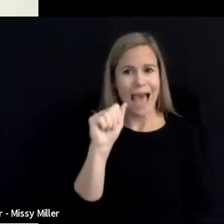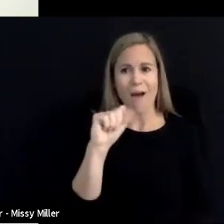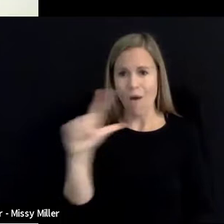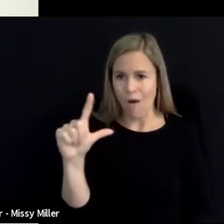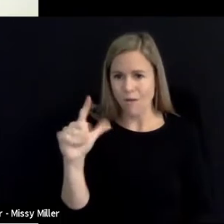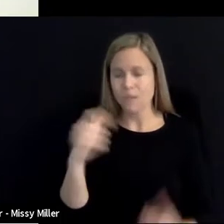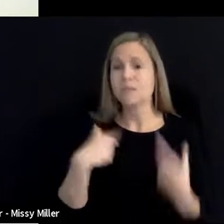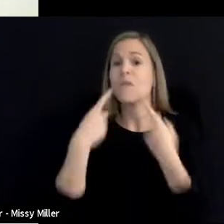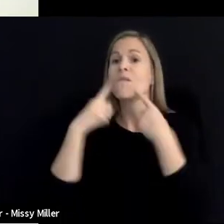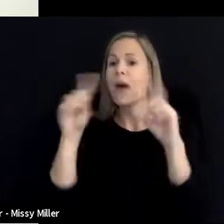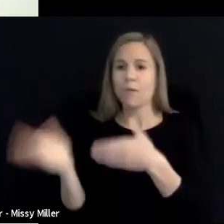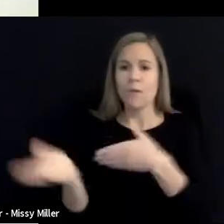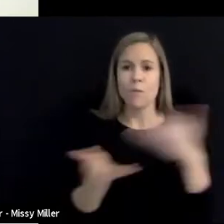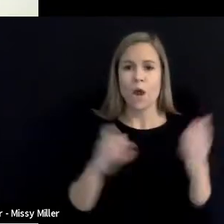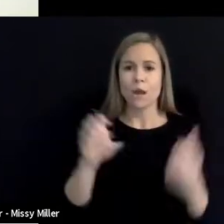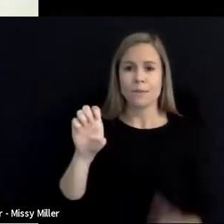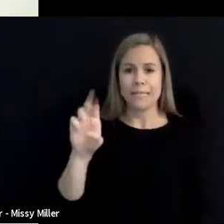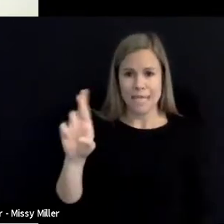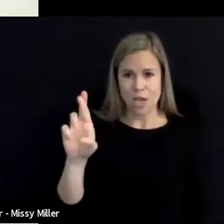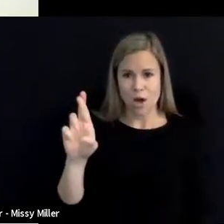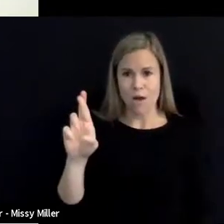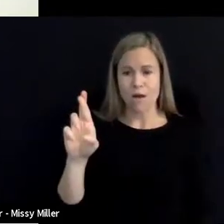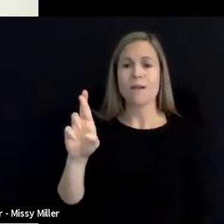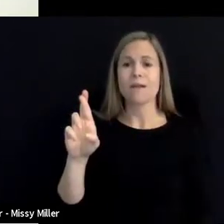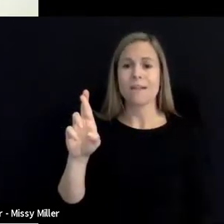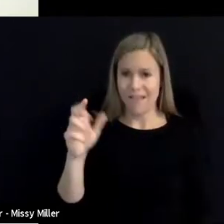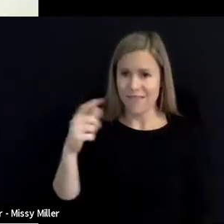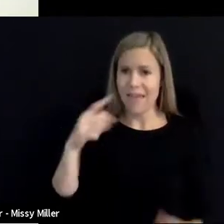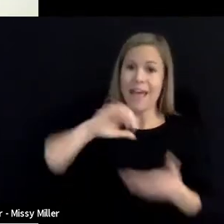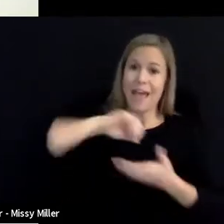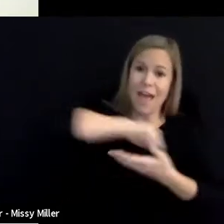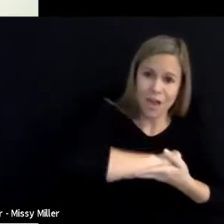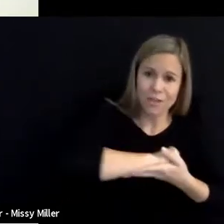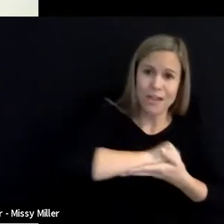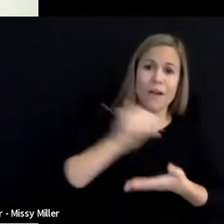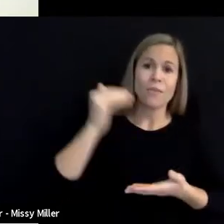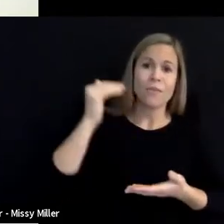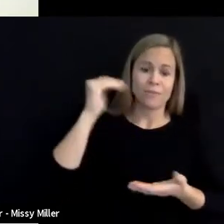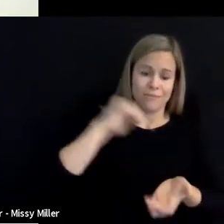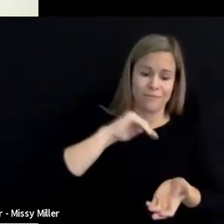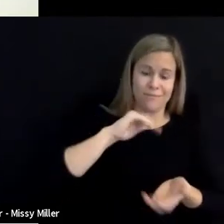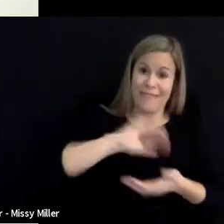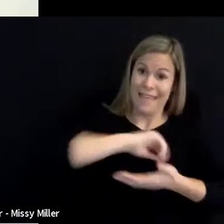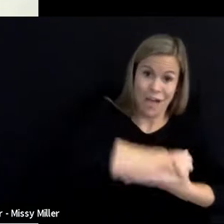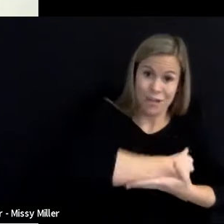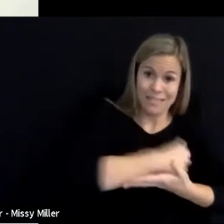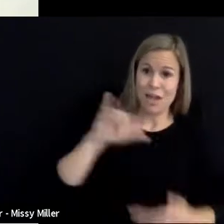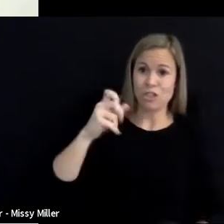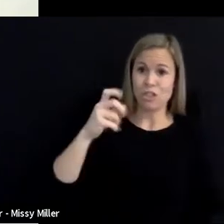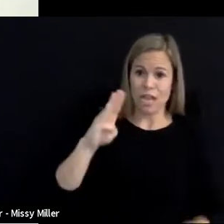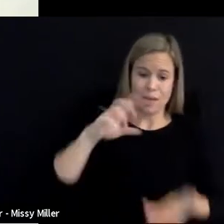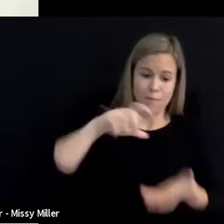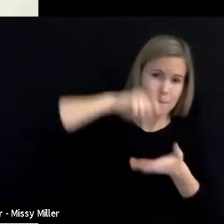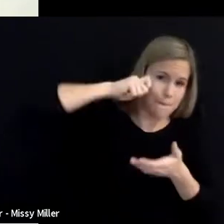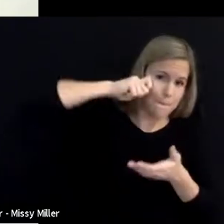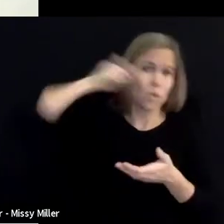and doctor pulled out the foreign object in his ear. I don't know what it was. And of course that was painful,